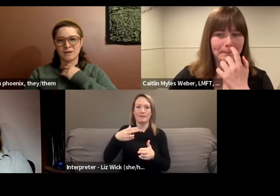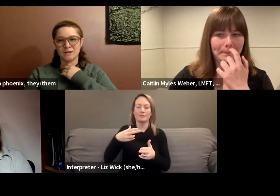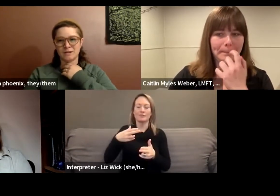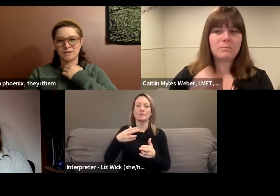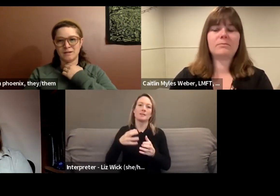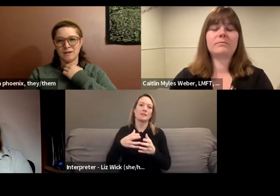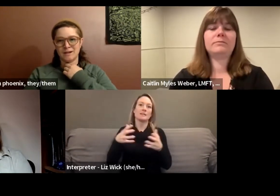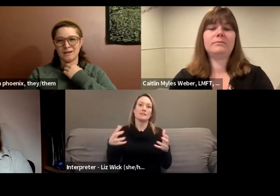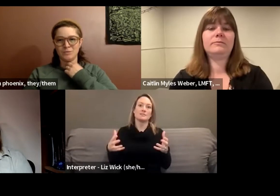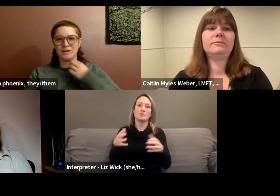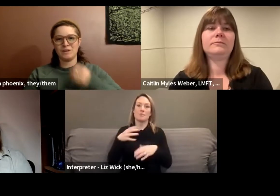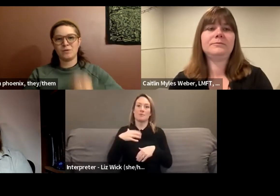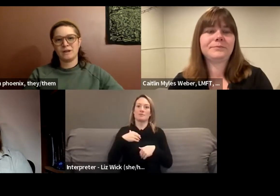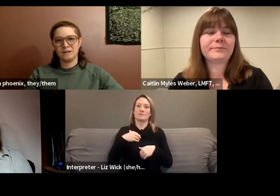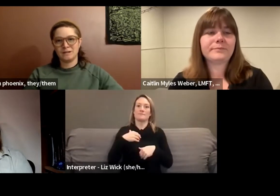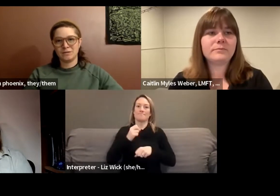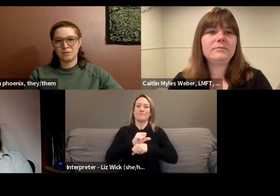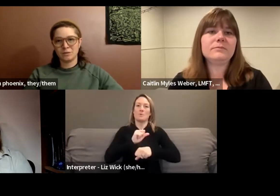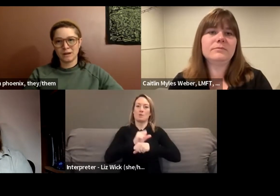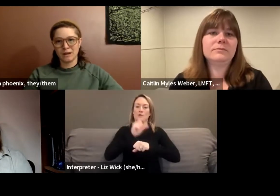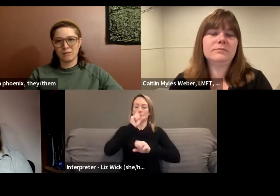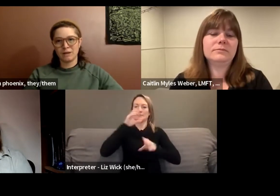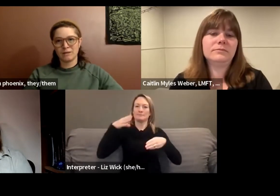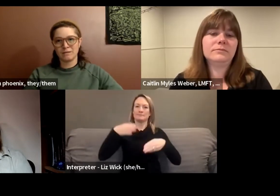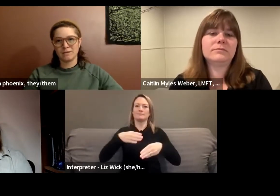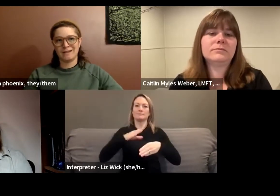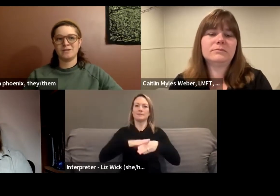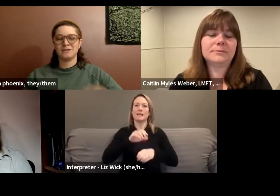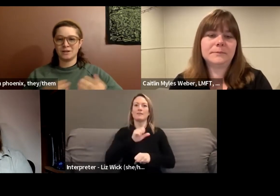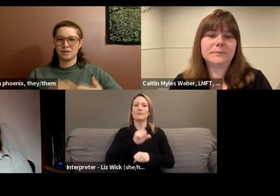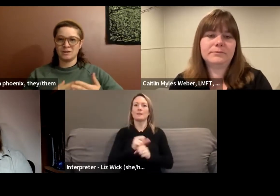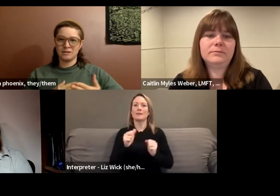is really oriented towards working with intersections